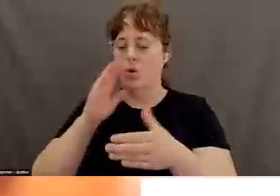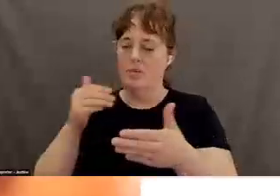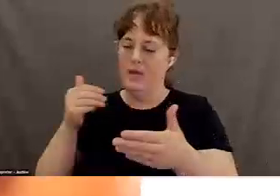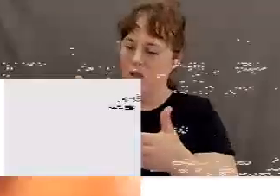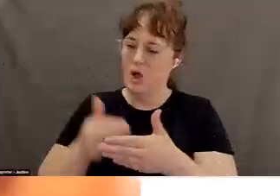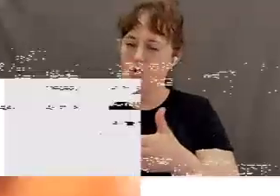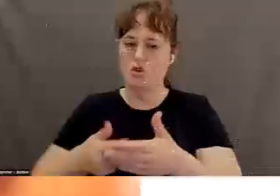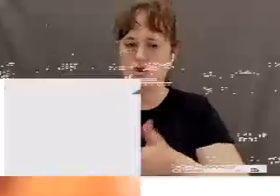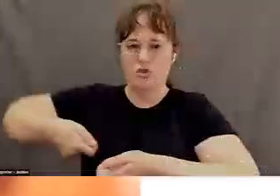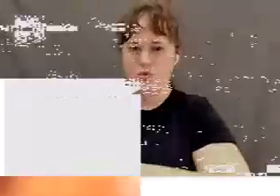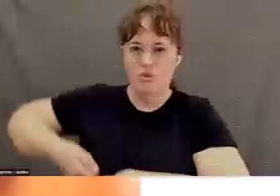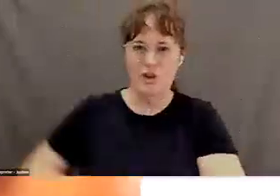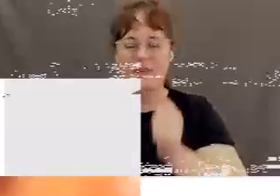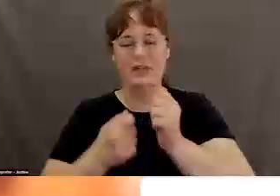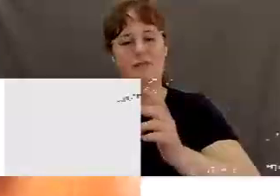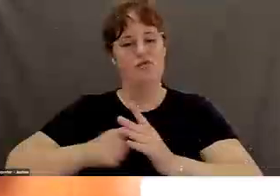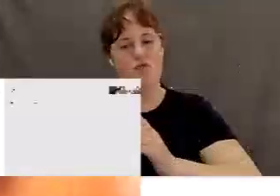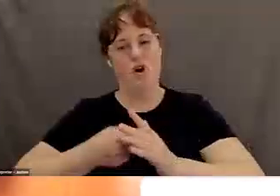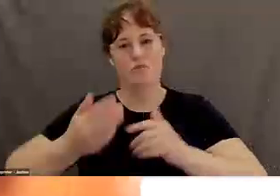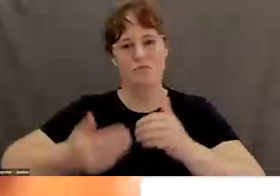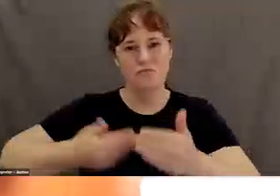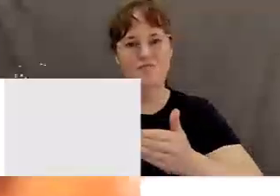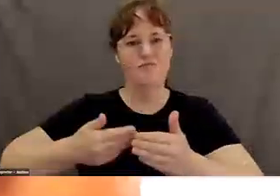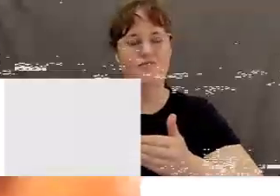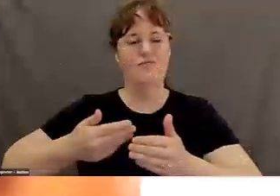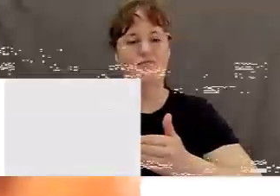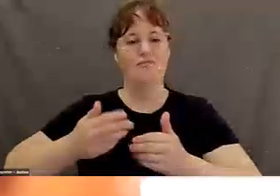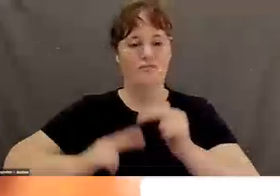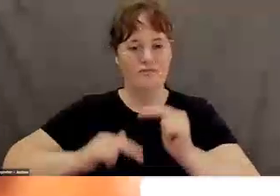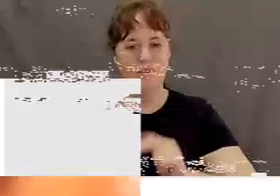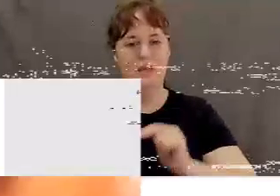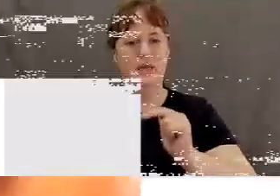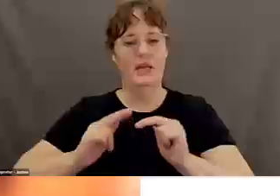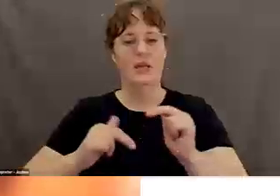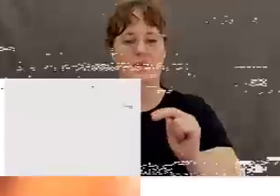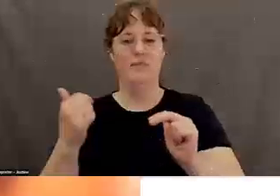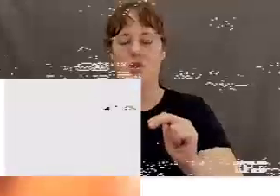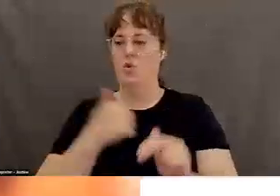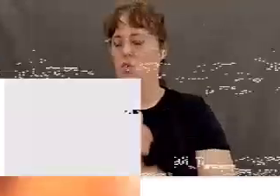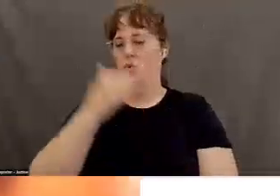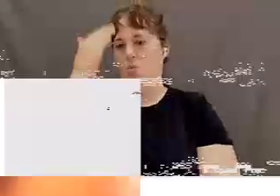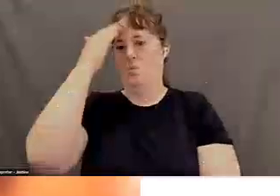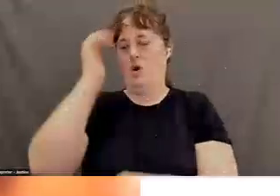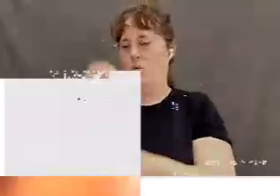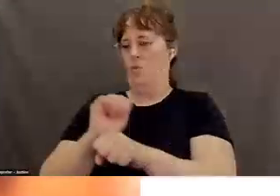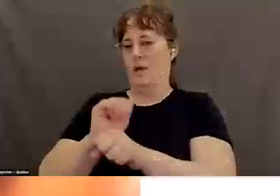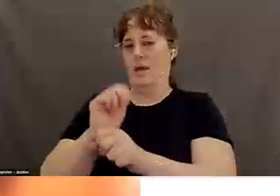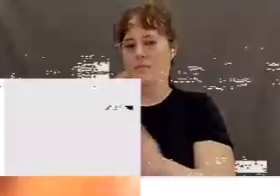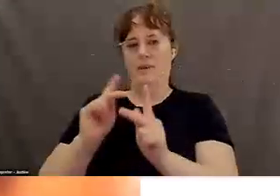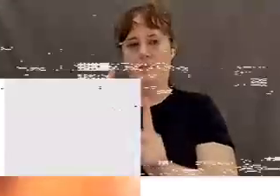Boardroom: We know costs have gone up. Working people have felt the rise of inflation very acutely.